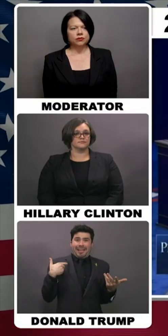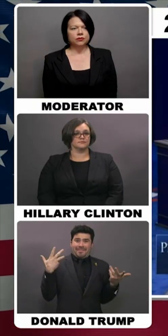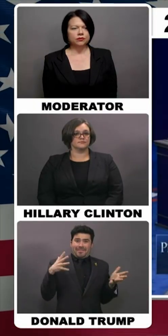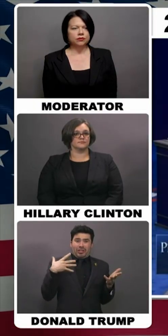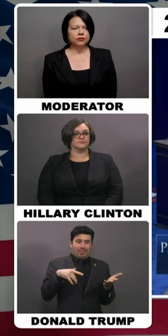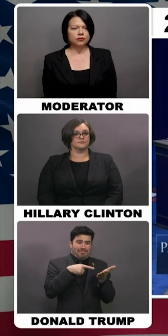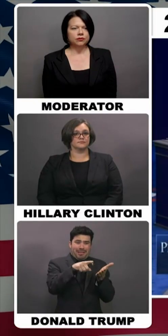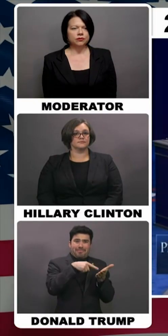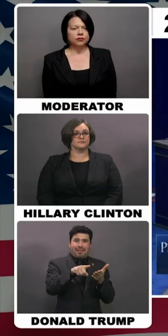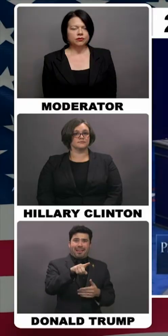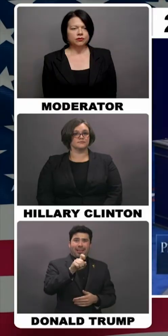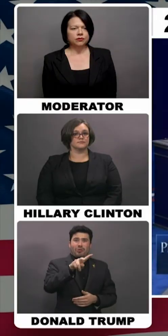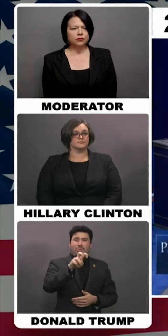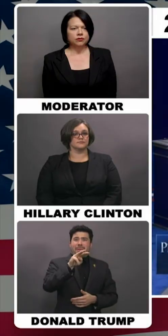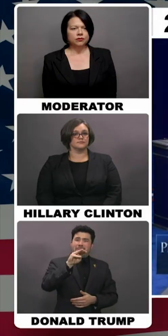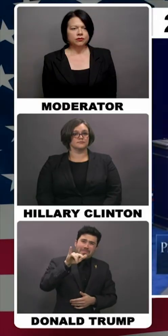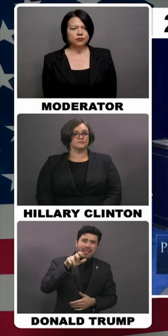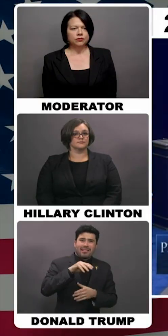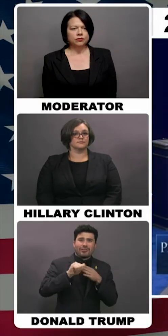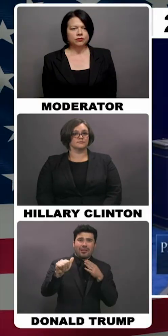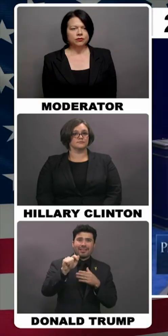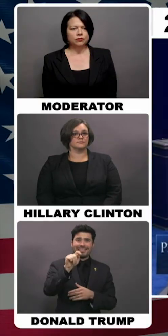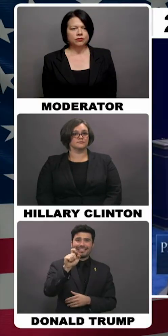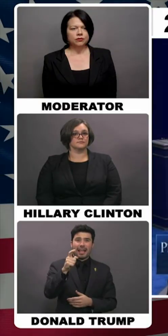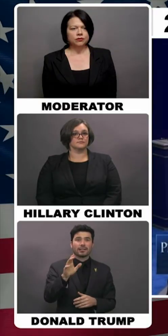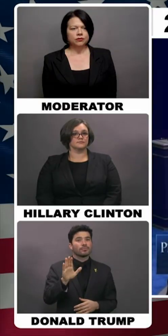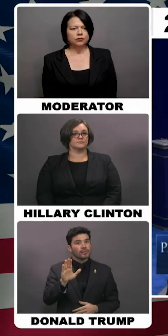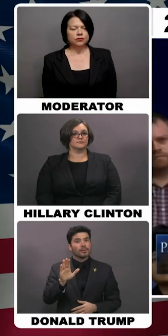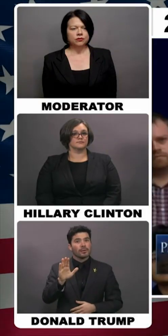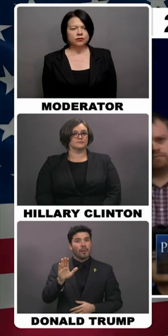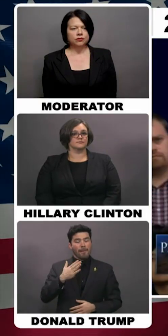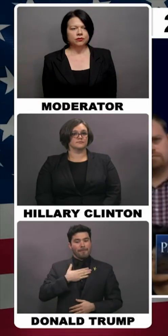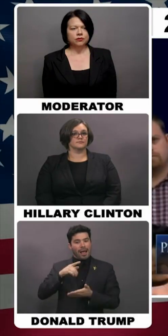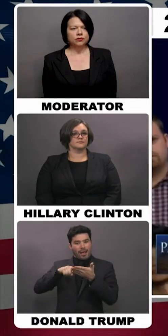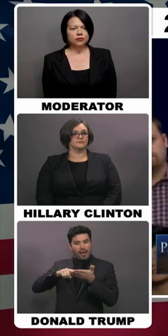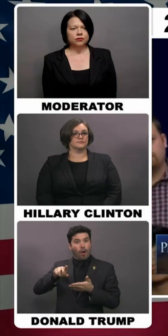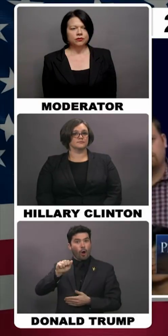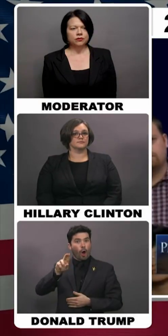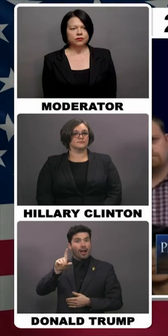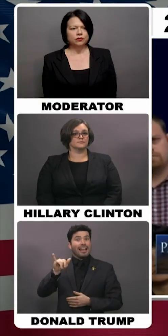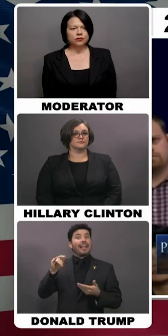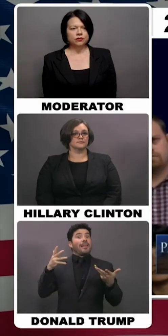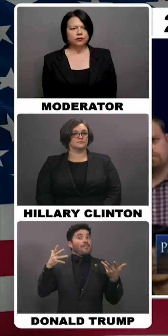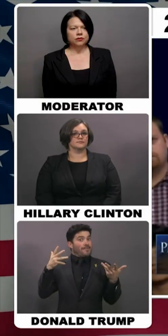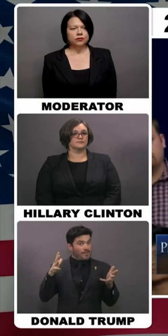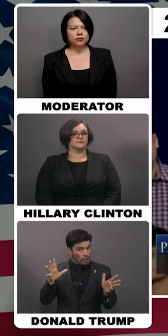But, but as soon as my routine audit's finished, I'll release my returns. I'll be very proud too. They're actually, thank you Mr. Trump.